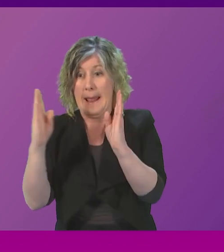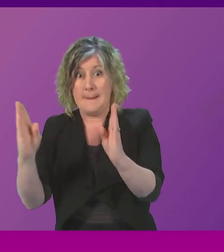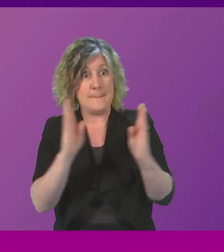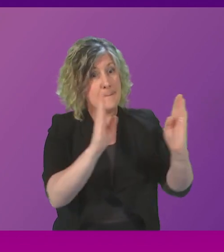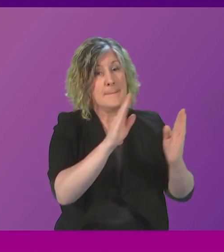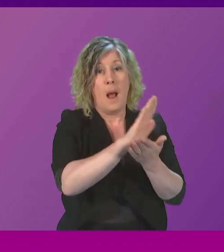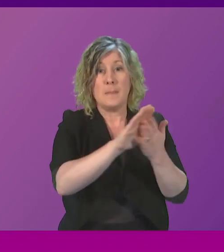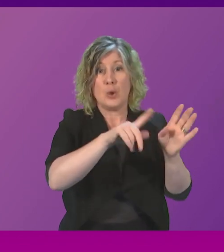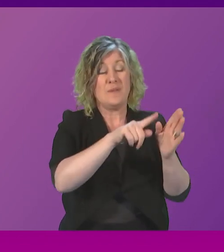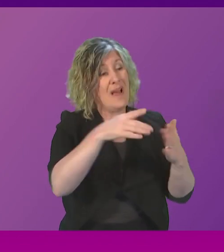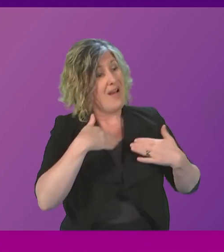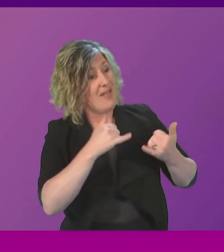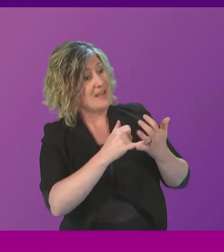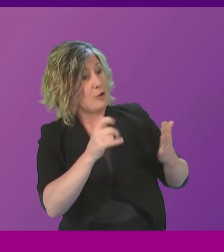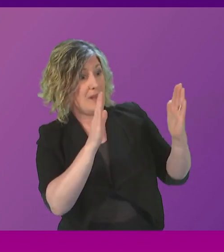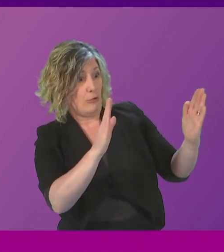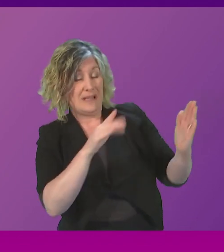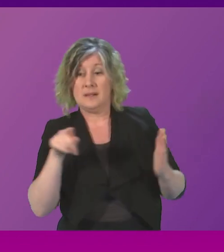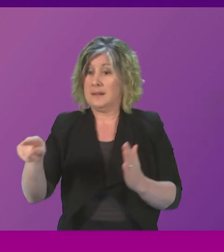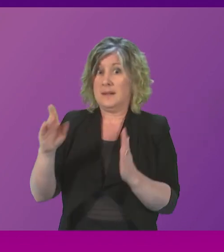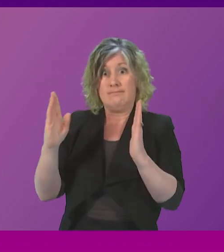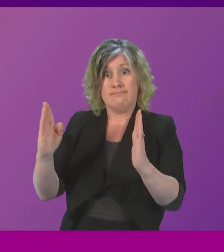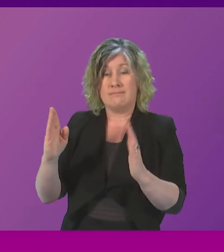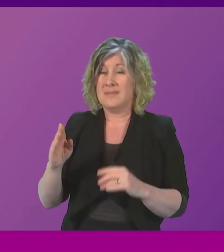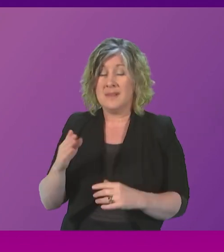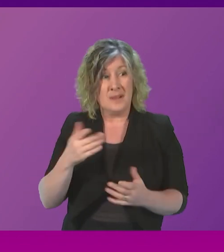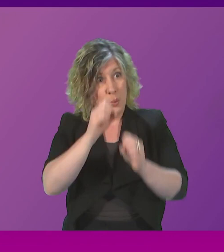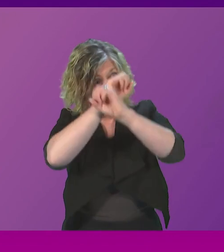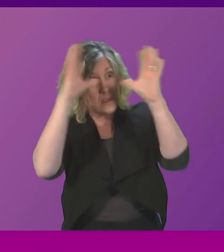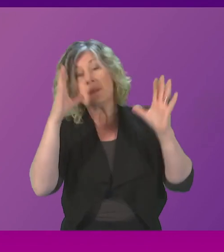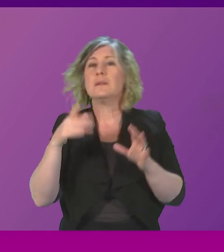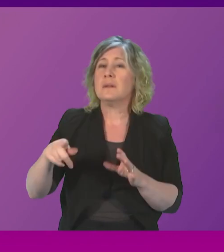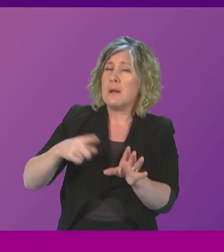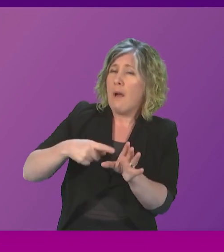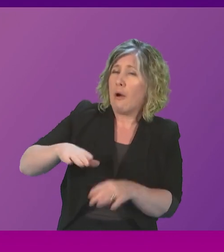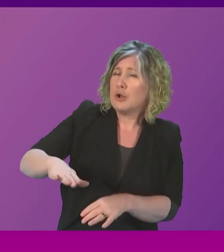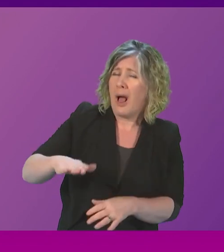Let that sink in: a young child who desperately needed help from our NHS had to wait for the